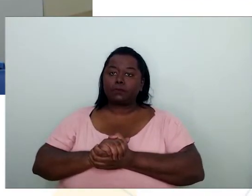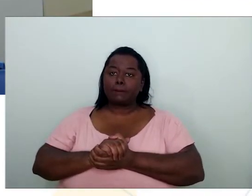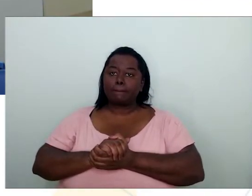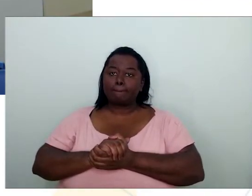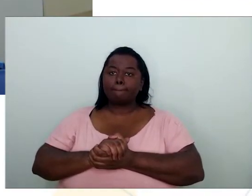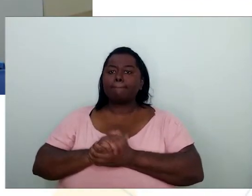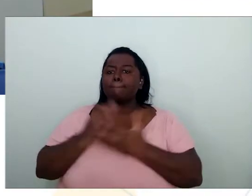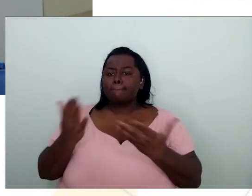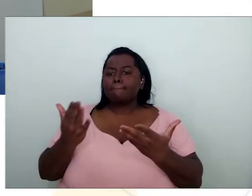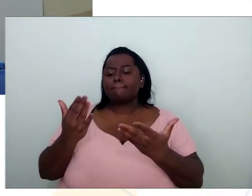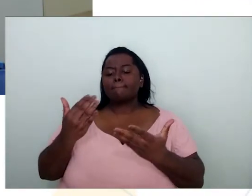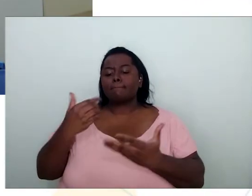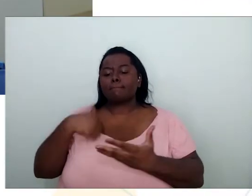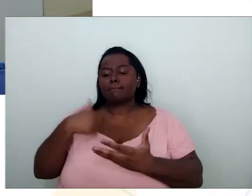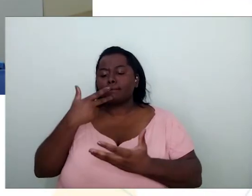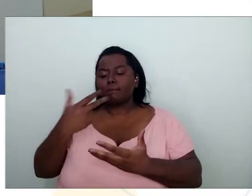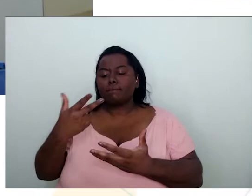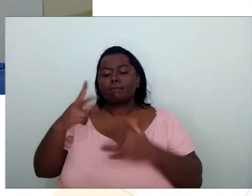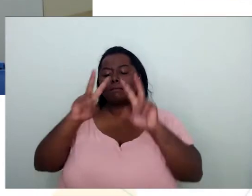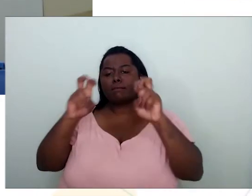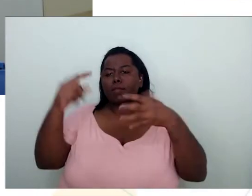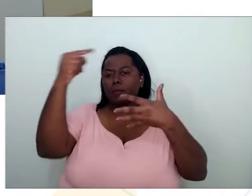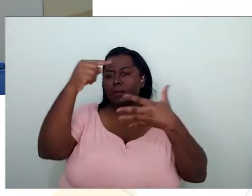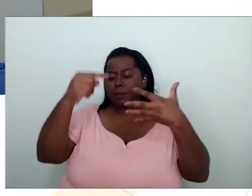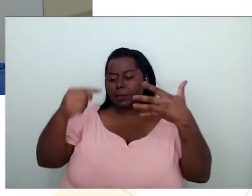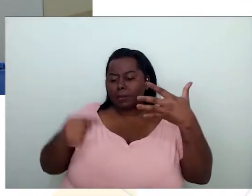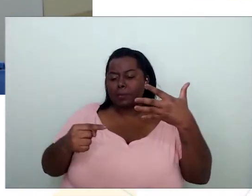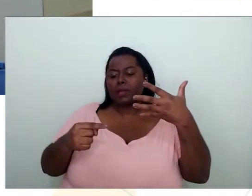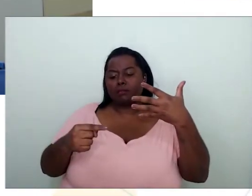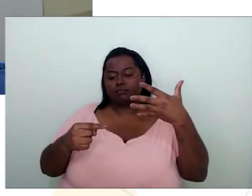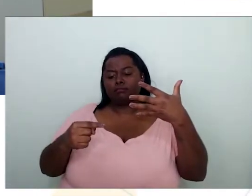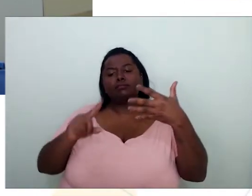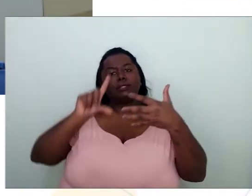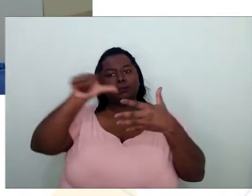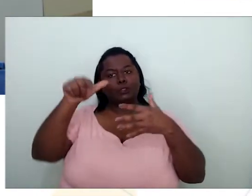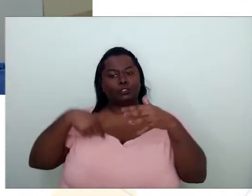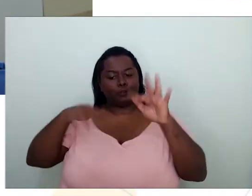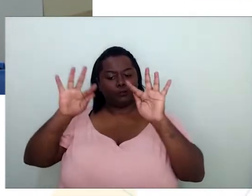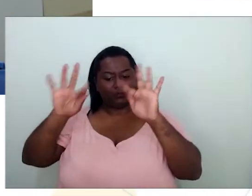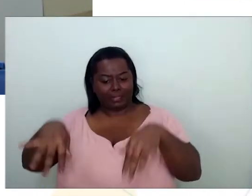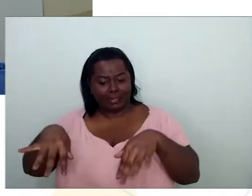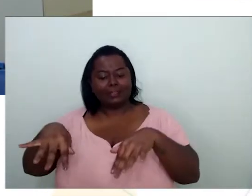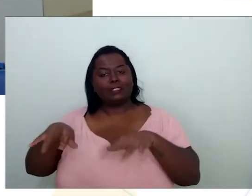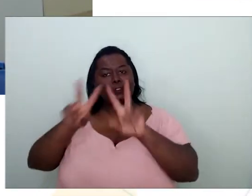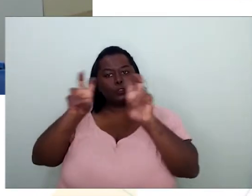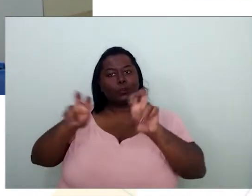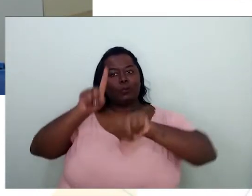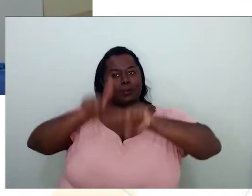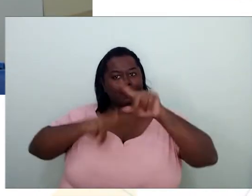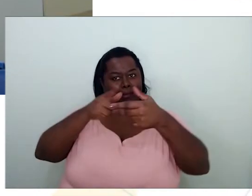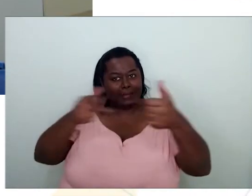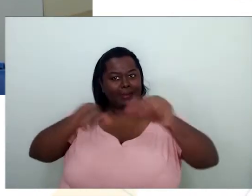about, I've got a couple more points and then then I'm done. And the first one has got to do with open educational resources, the second one, as a matter of